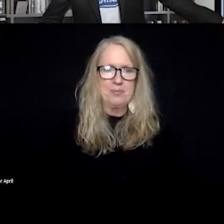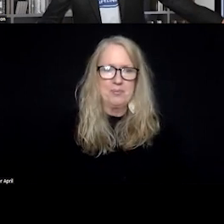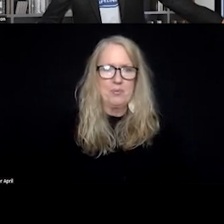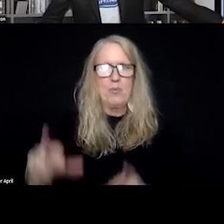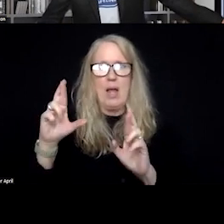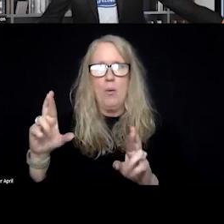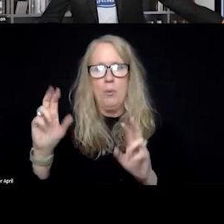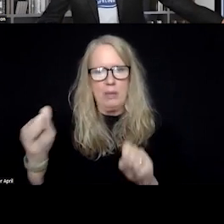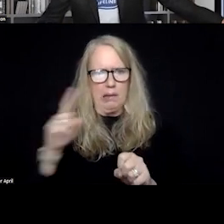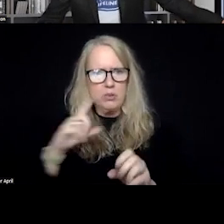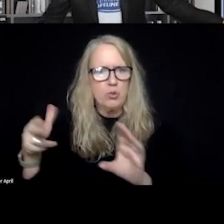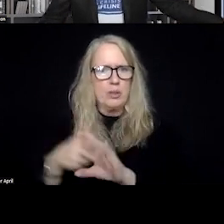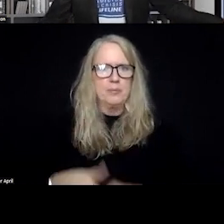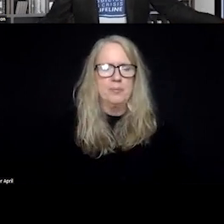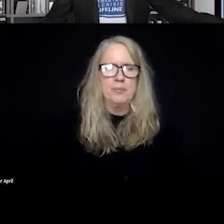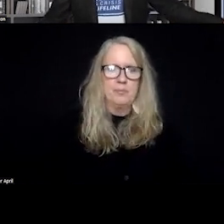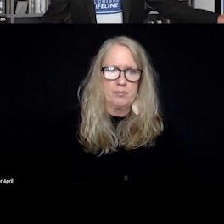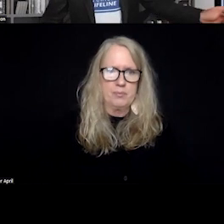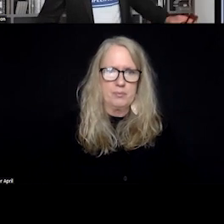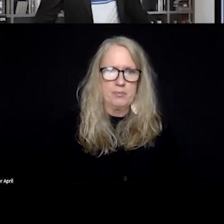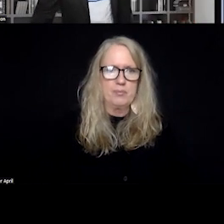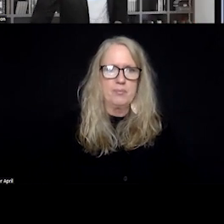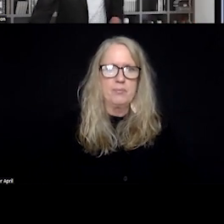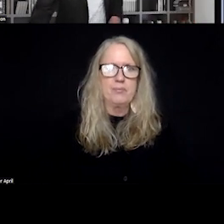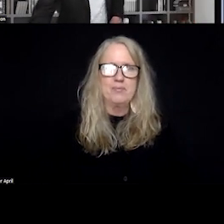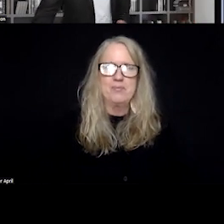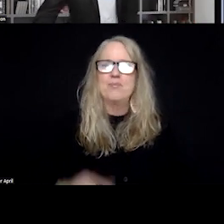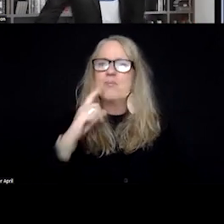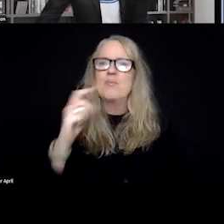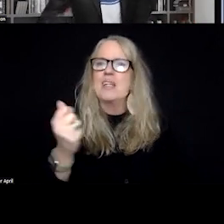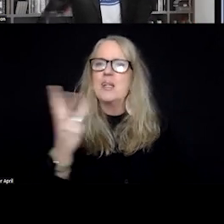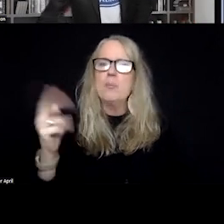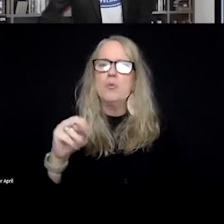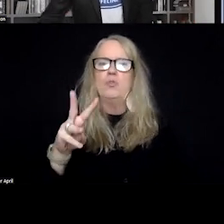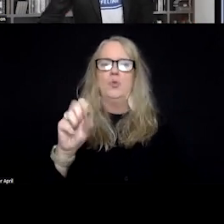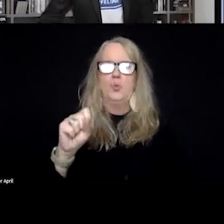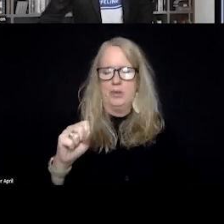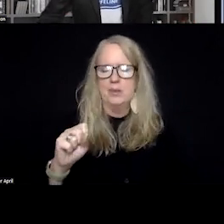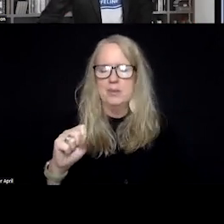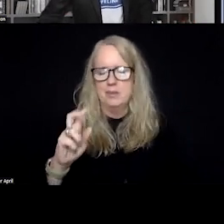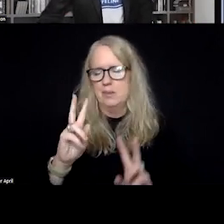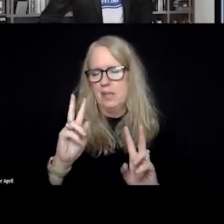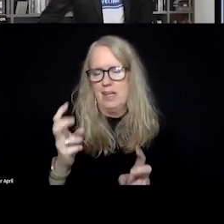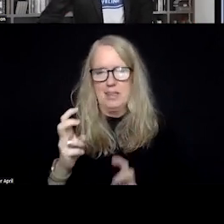YEAH, I HOPE HE IS ABLE TO JOIN. >> COUPLE OF NEWS ITEMS IN THE CRISIS JAM